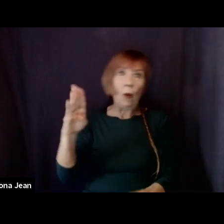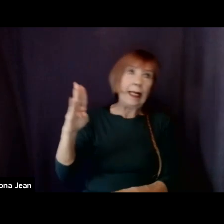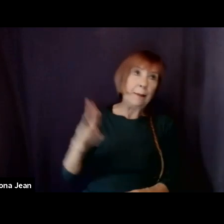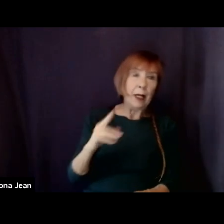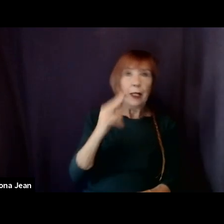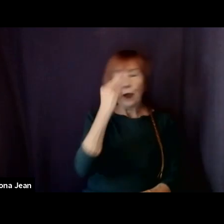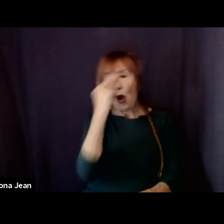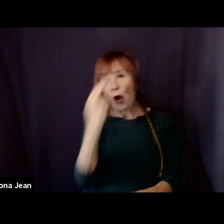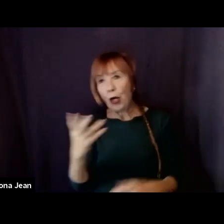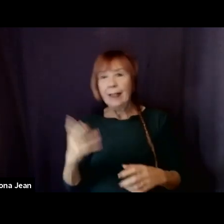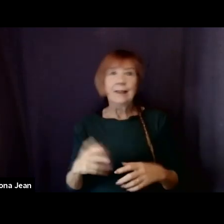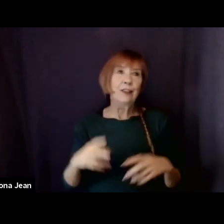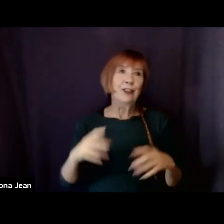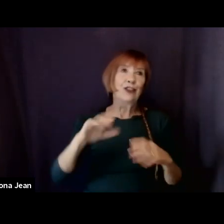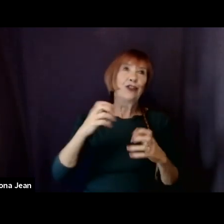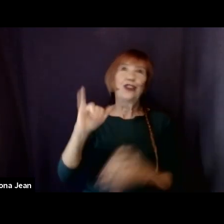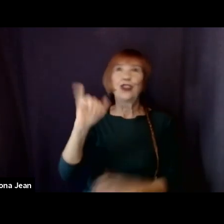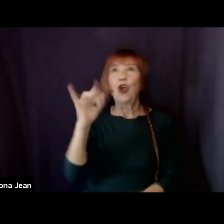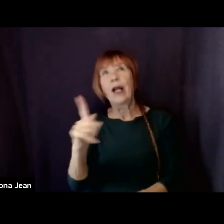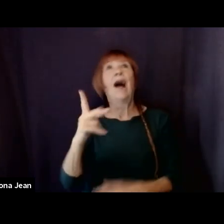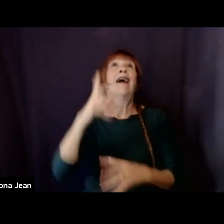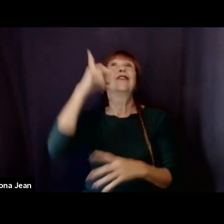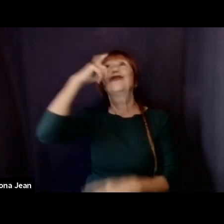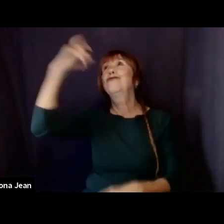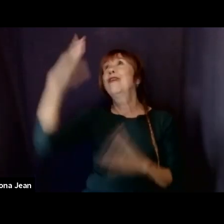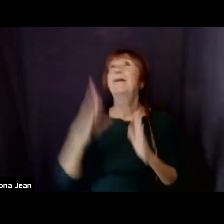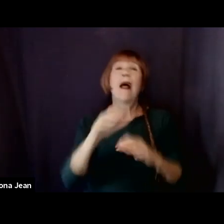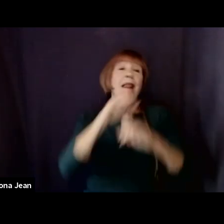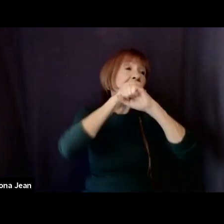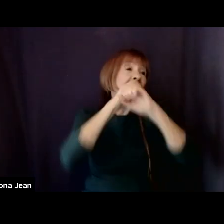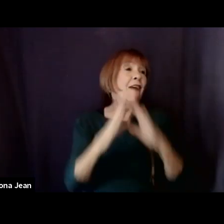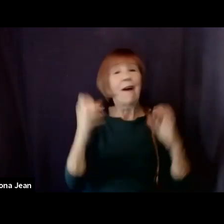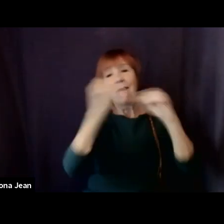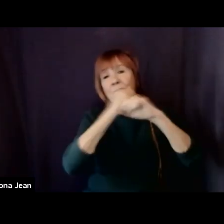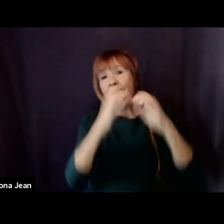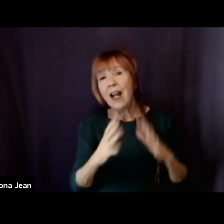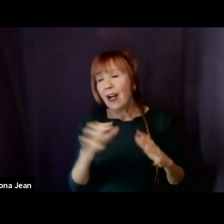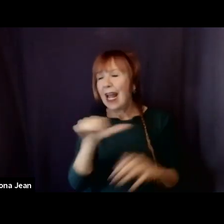a spaas, a dreamer, a lover, a fighter, of any gender,